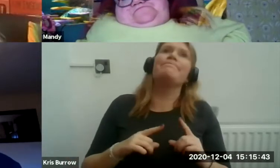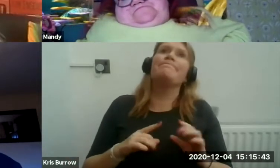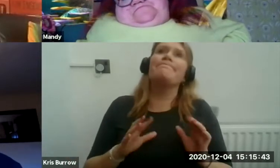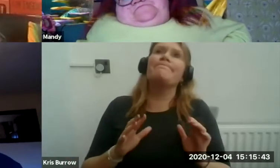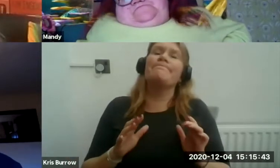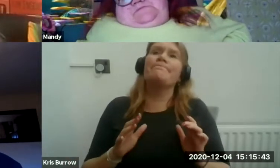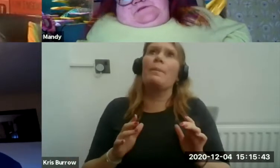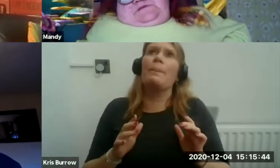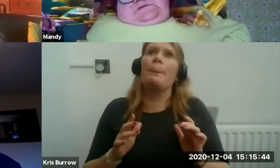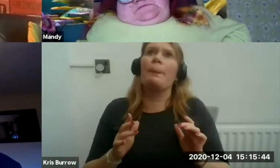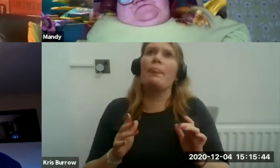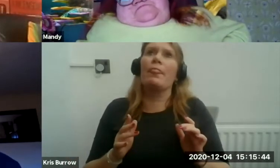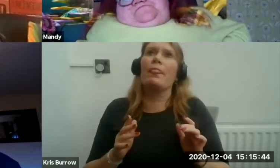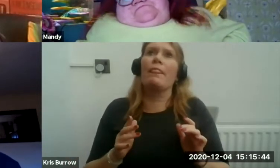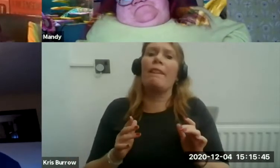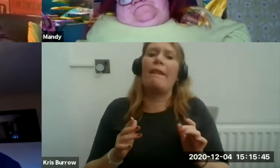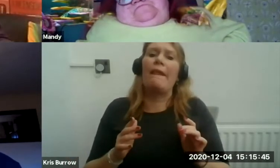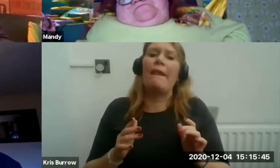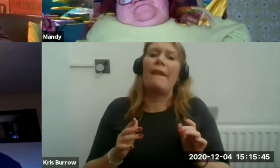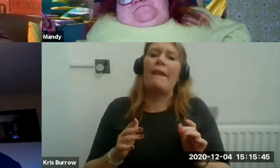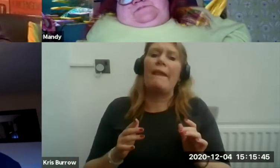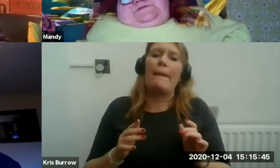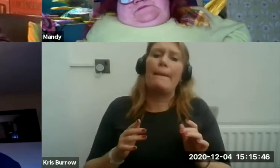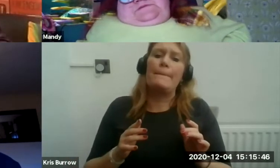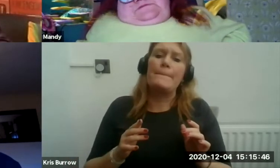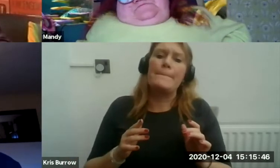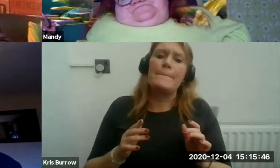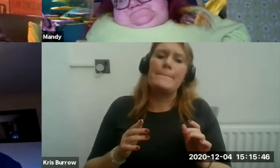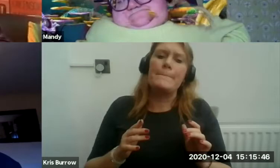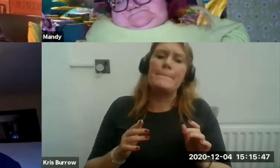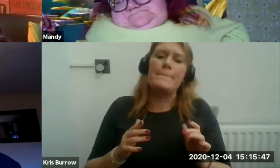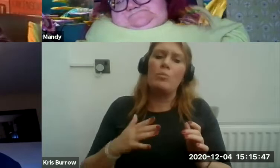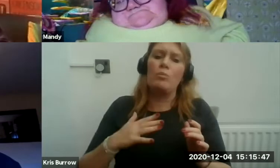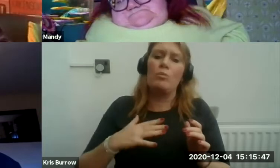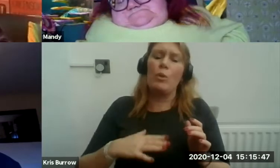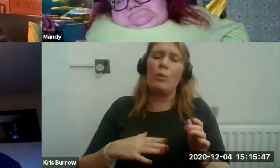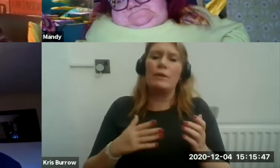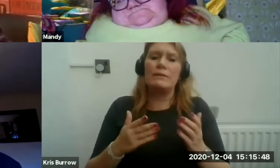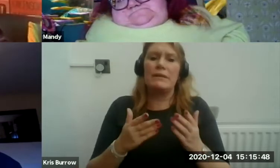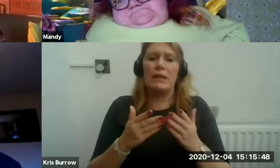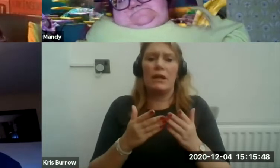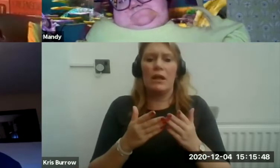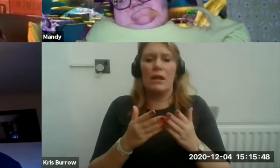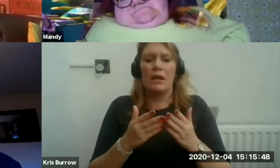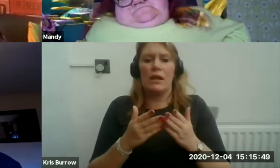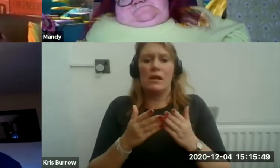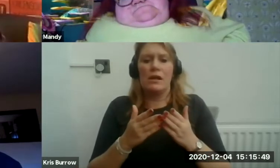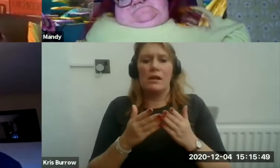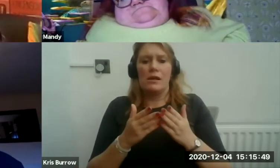wider almost universal in some ways